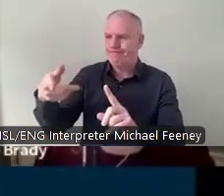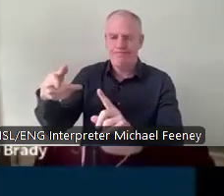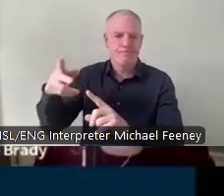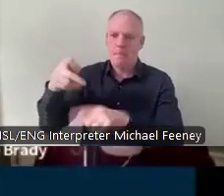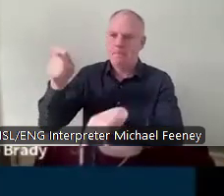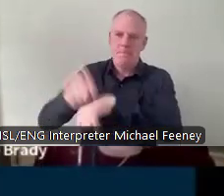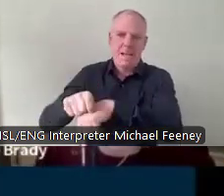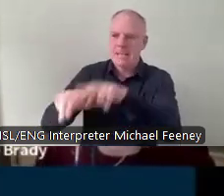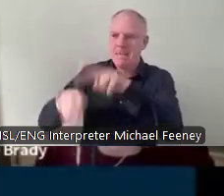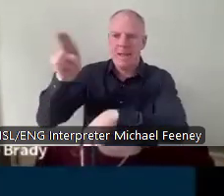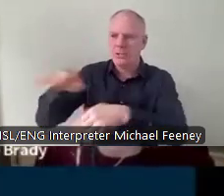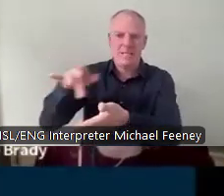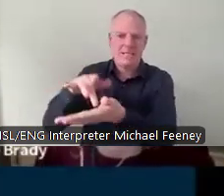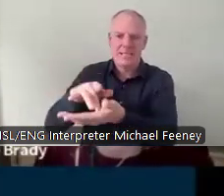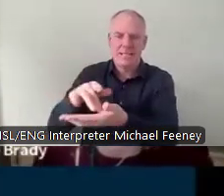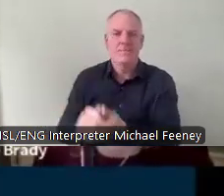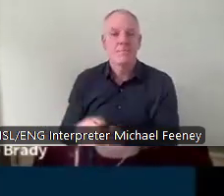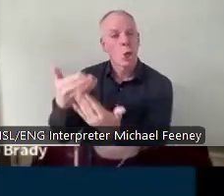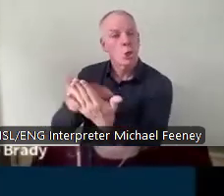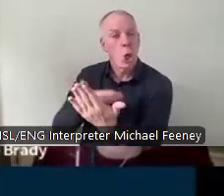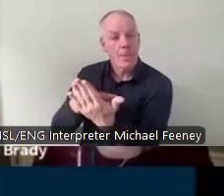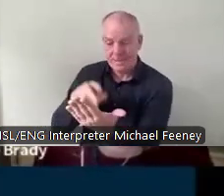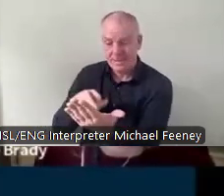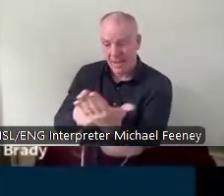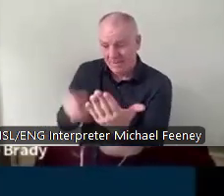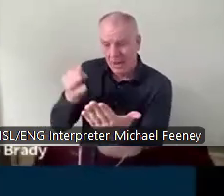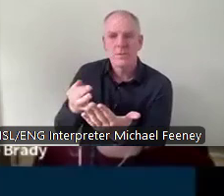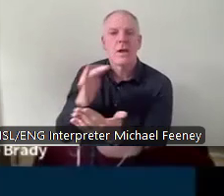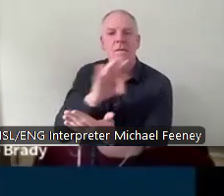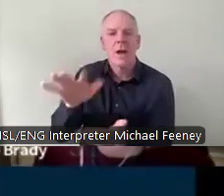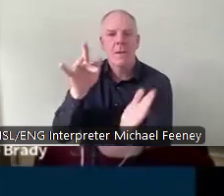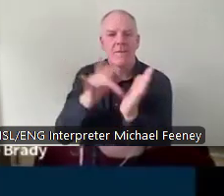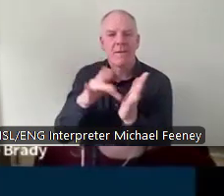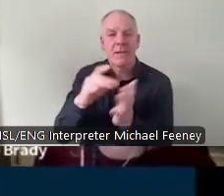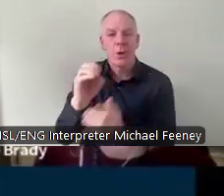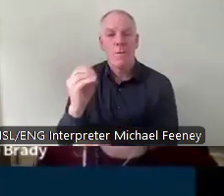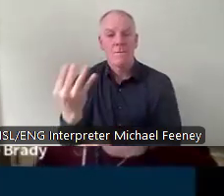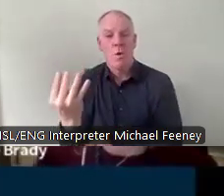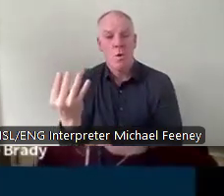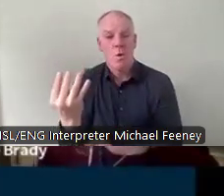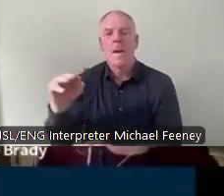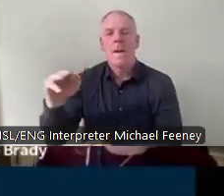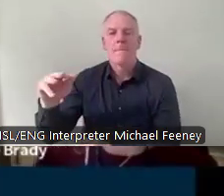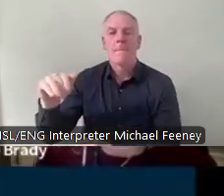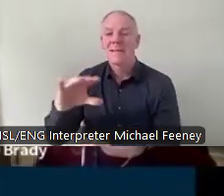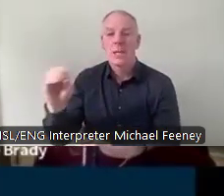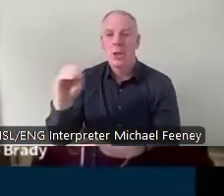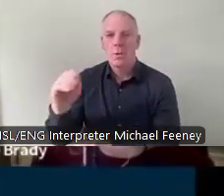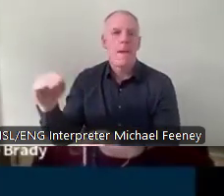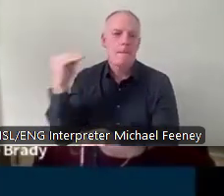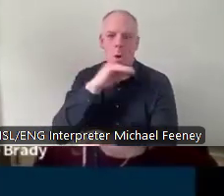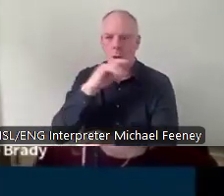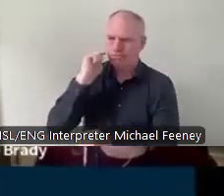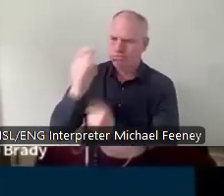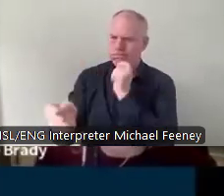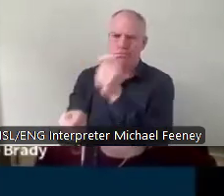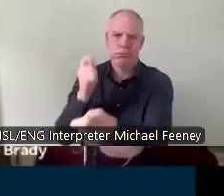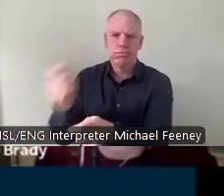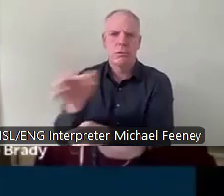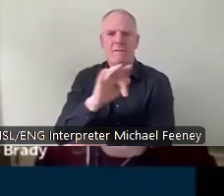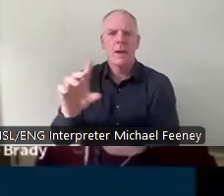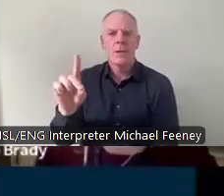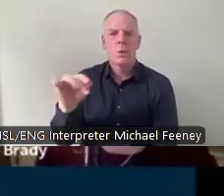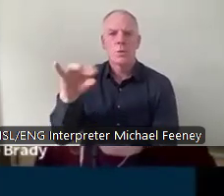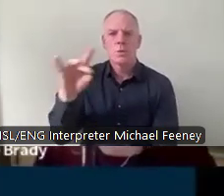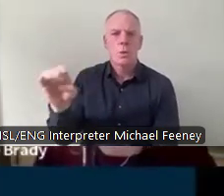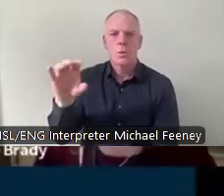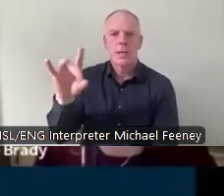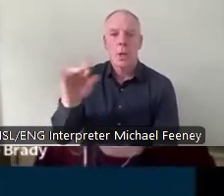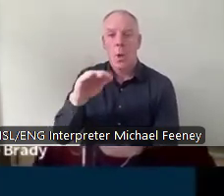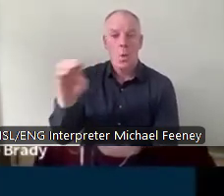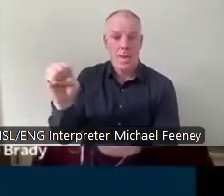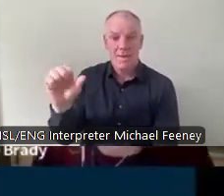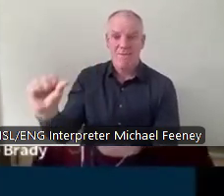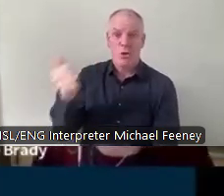Surviving documents reveal that as early as 1504 Mazzolino was receiving important public commissions from Duke Ercole I d'Este, one of the most important patrons of